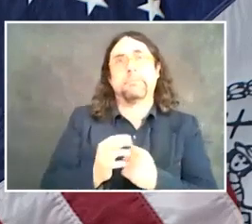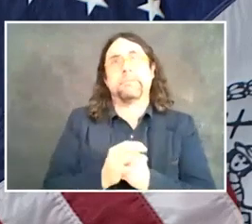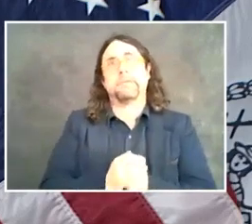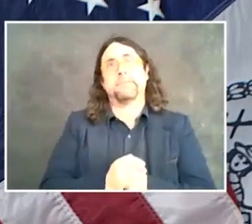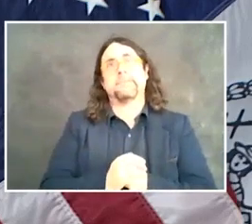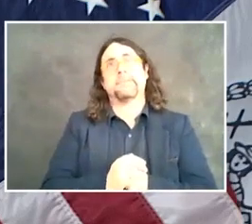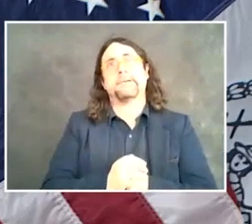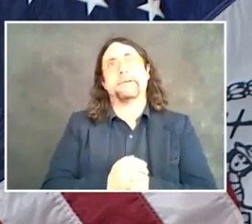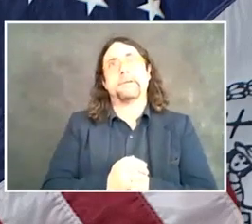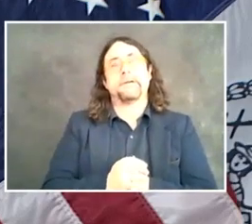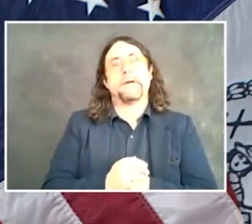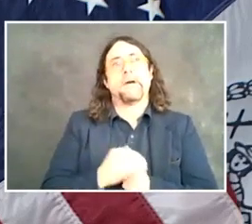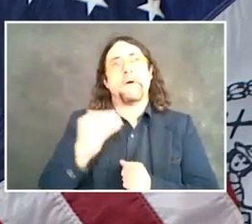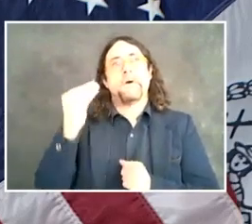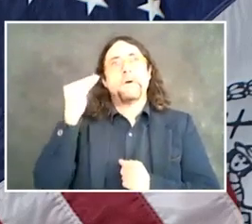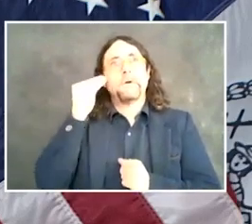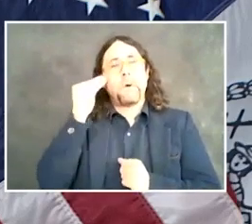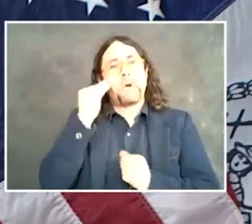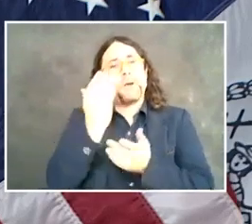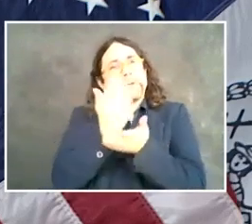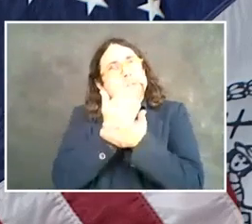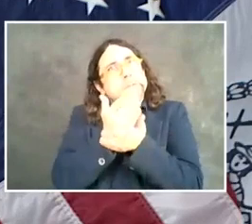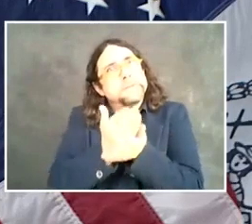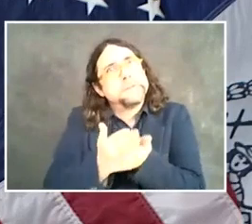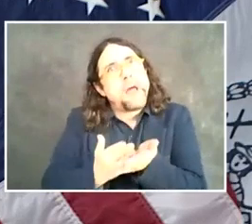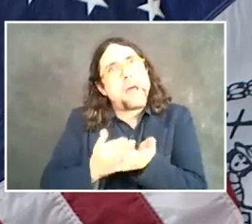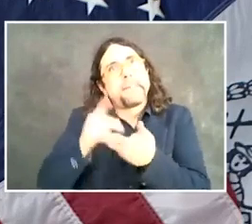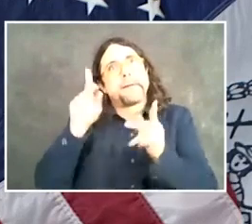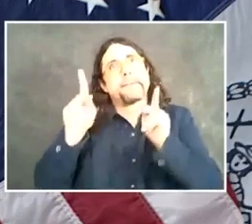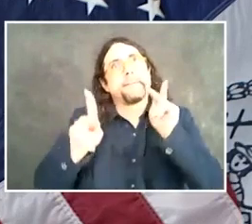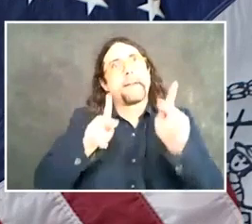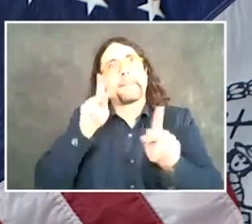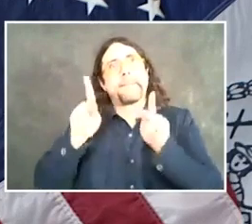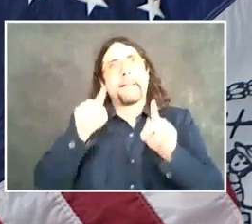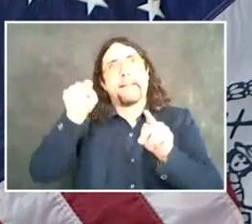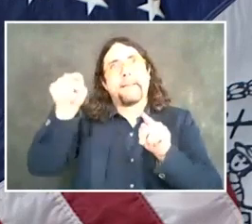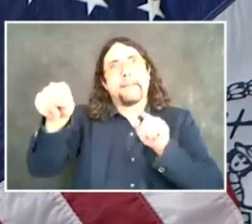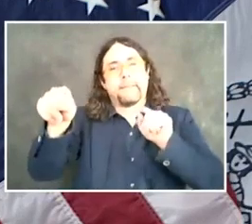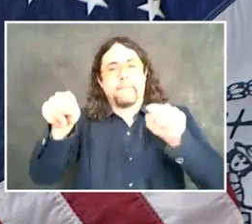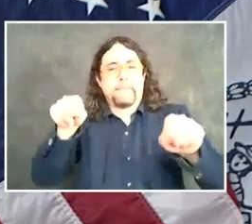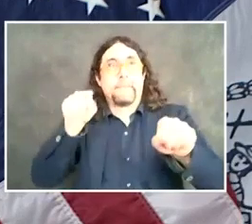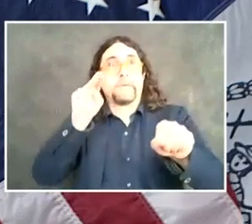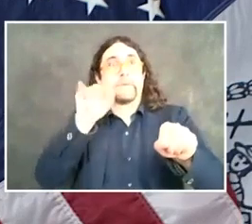DIVISION. LET ME TRY ONE MORE TIME. I WANT TO THANK THE JEWISH